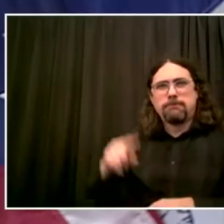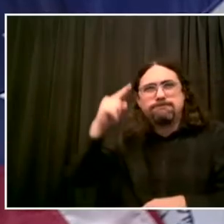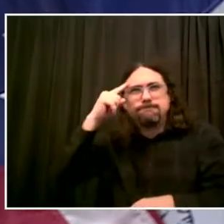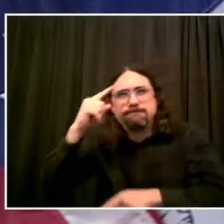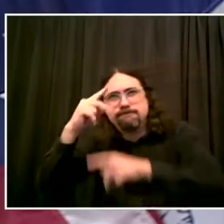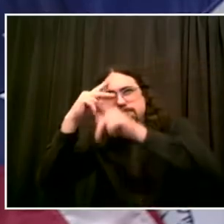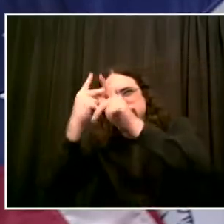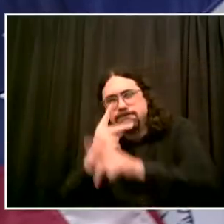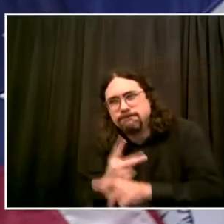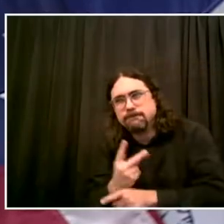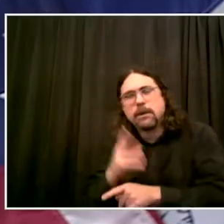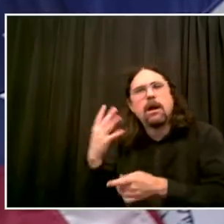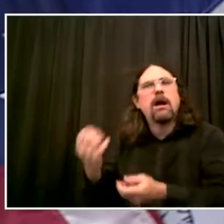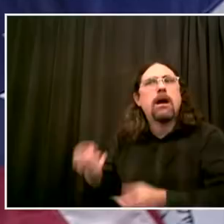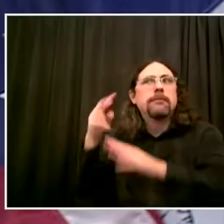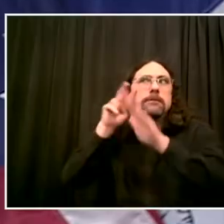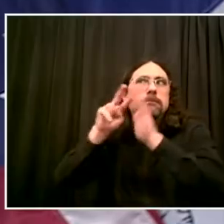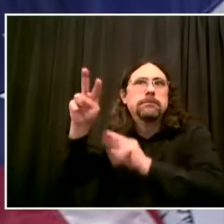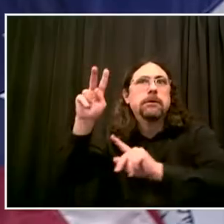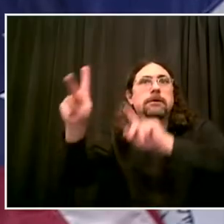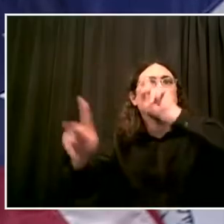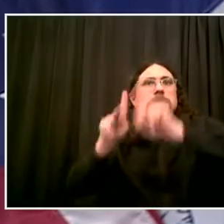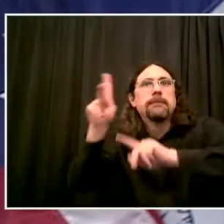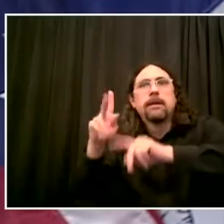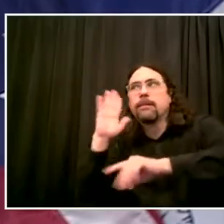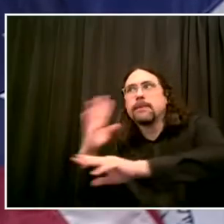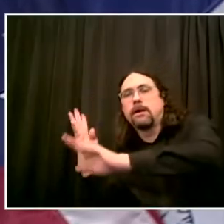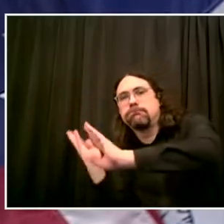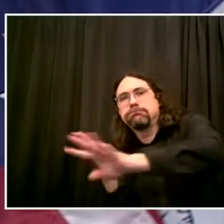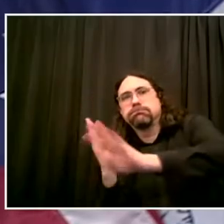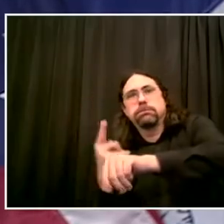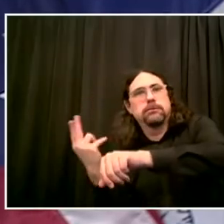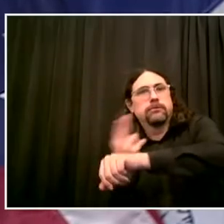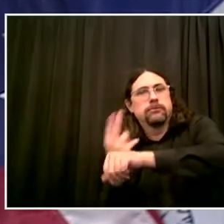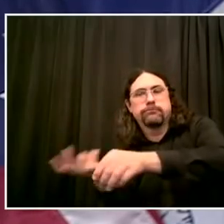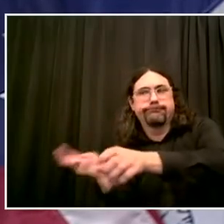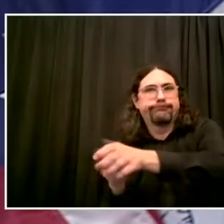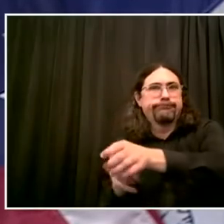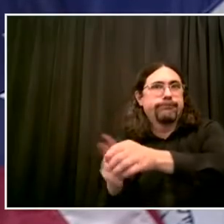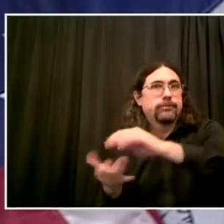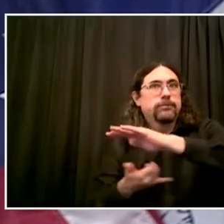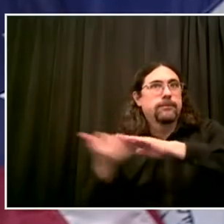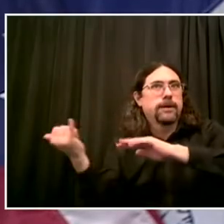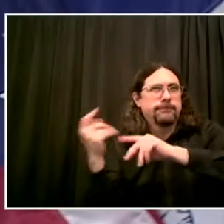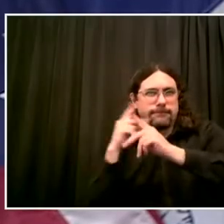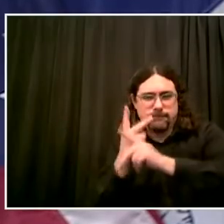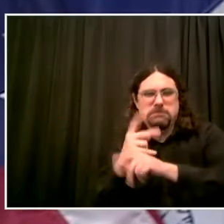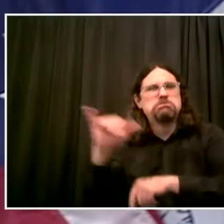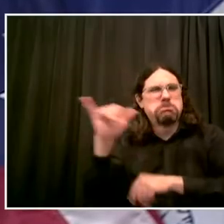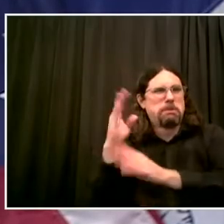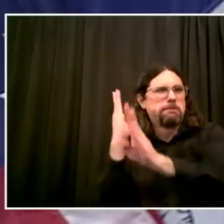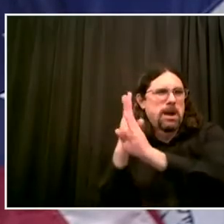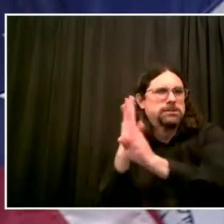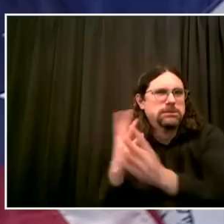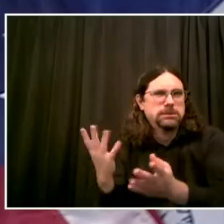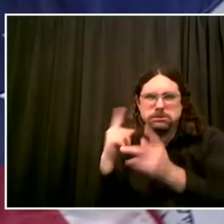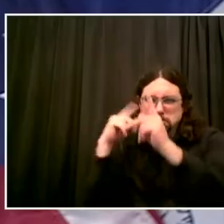CEILING BUT WE STILL NEED TO THE PEOPLE IN SUBWAY CARS AND BUSES. SO WE NEED TO